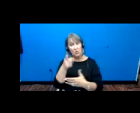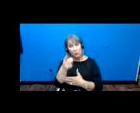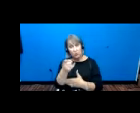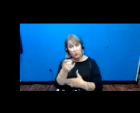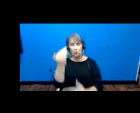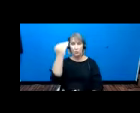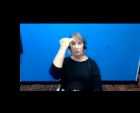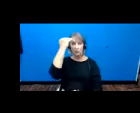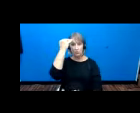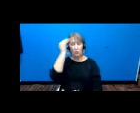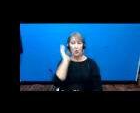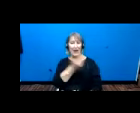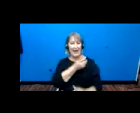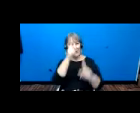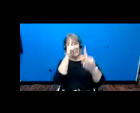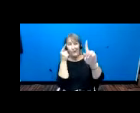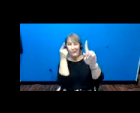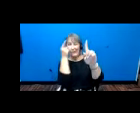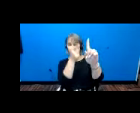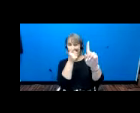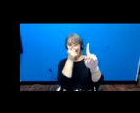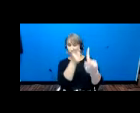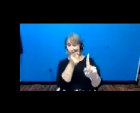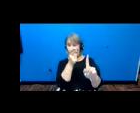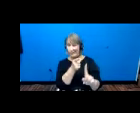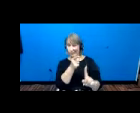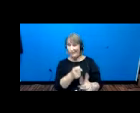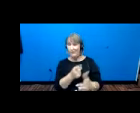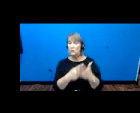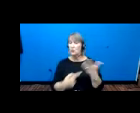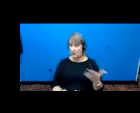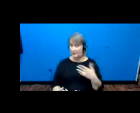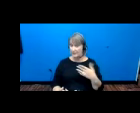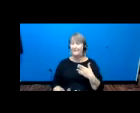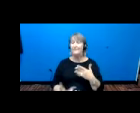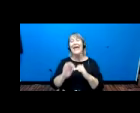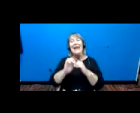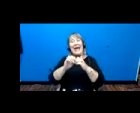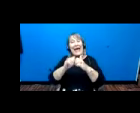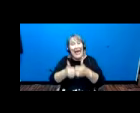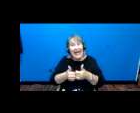with the objectives of this specific project and the ways in which it's designed to provide more accessible messaging,